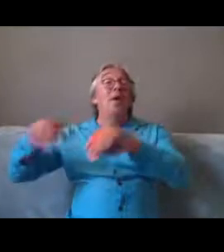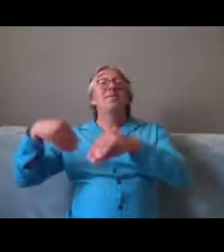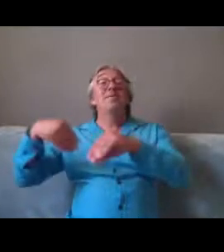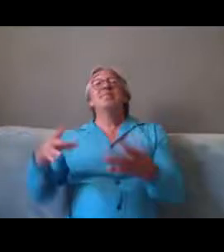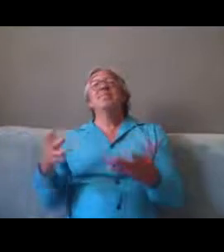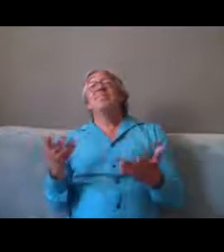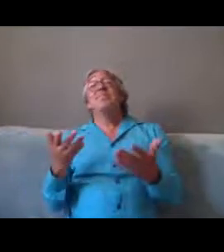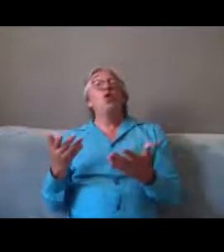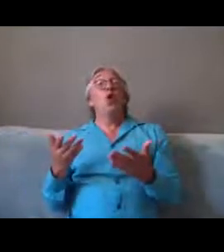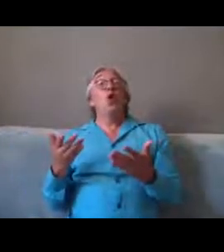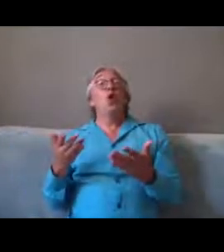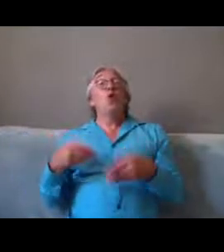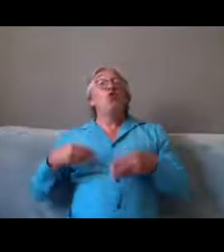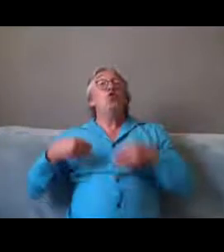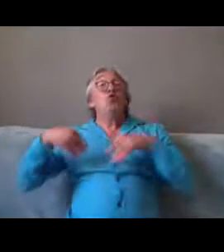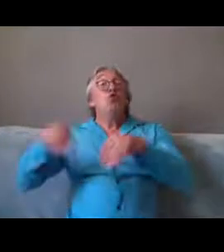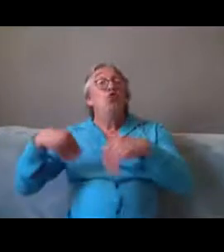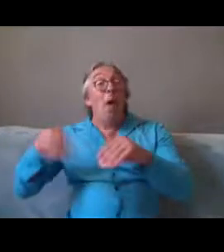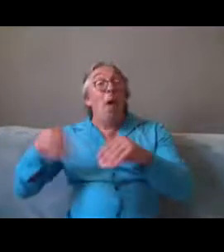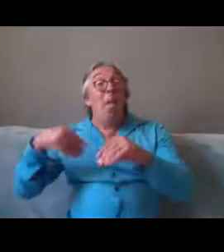that have to do with the programme so ensuring